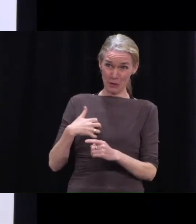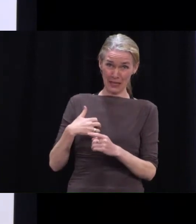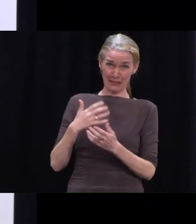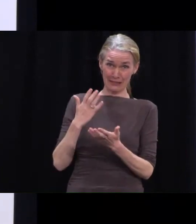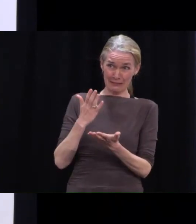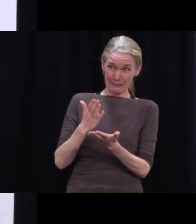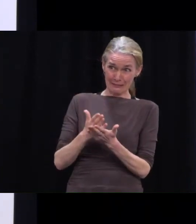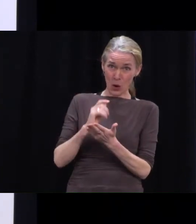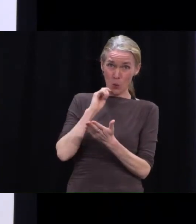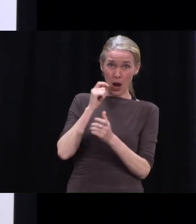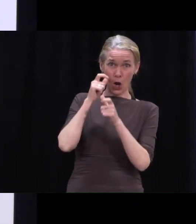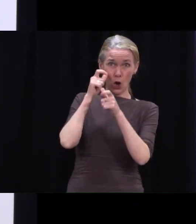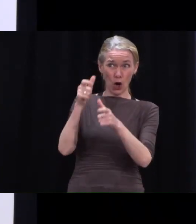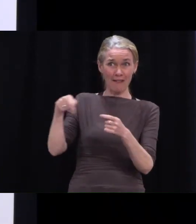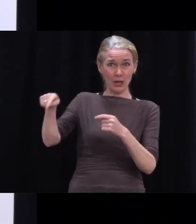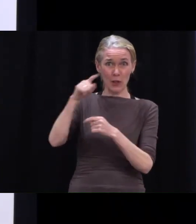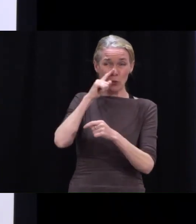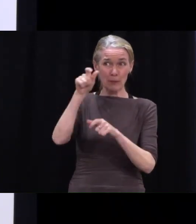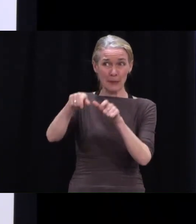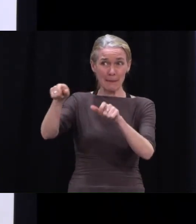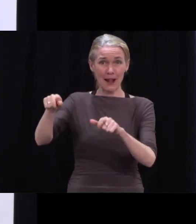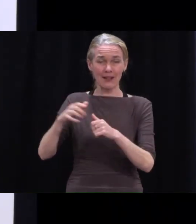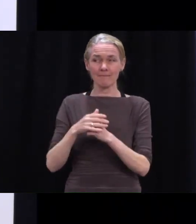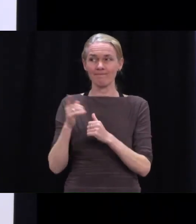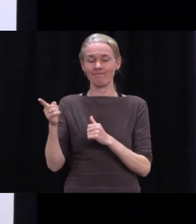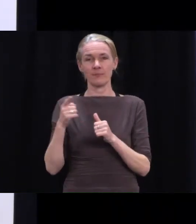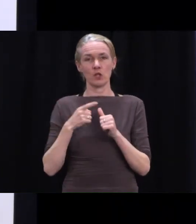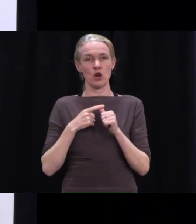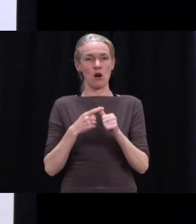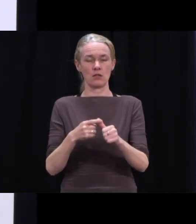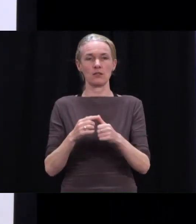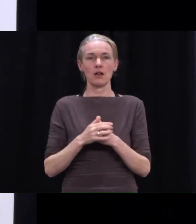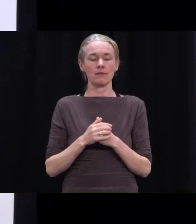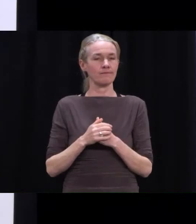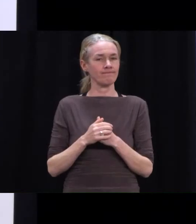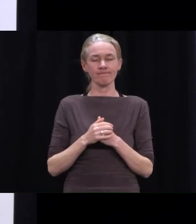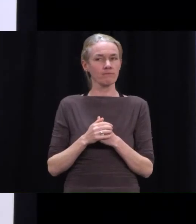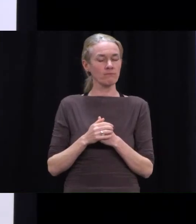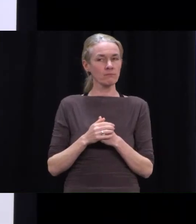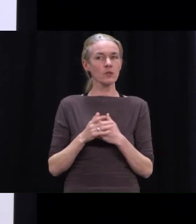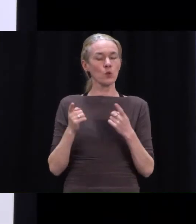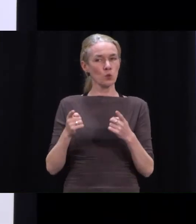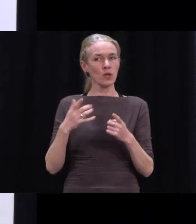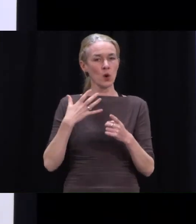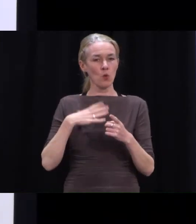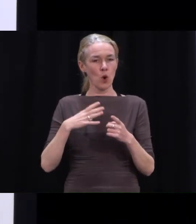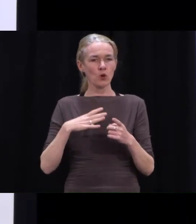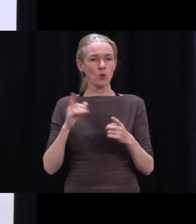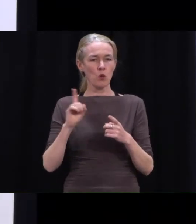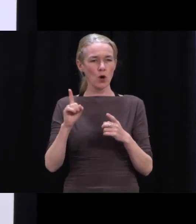government? >> I haven't given up. We wanted to get everyone